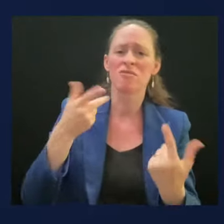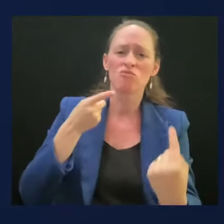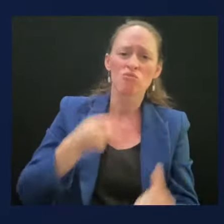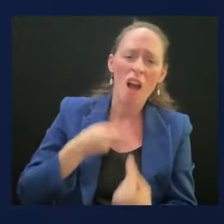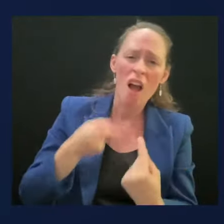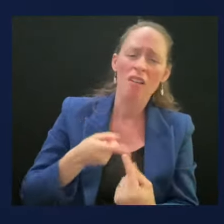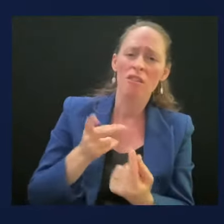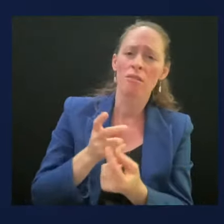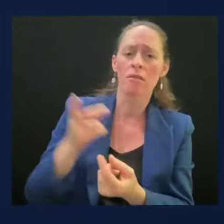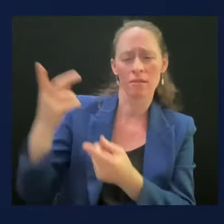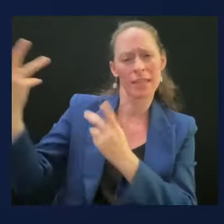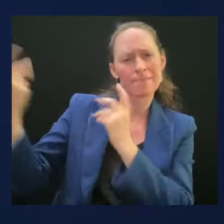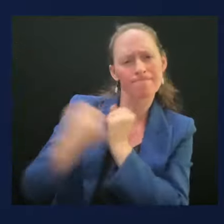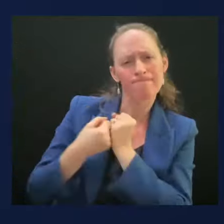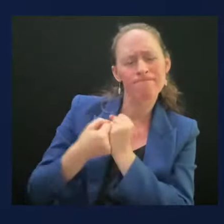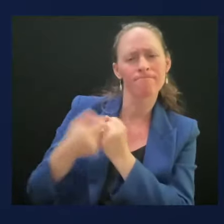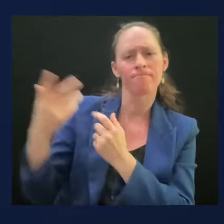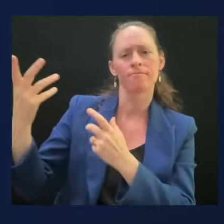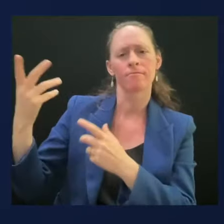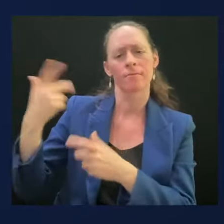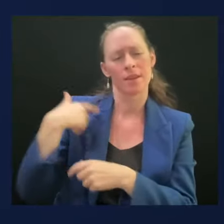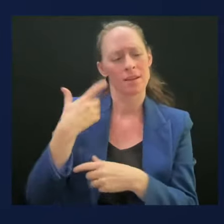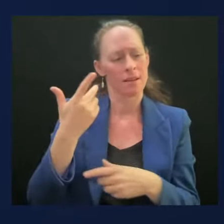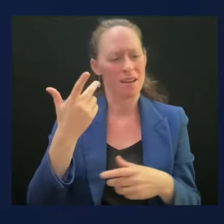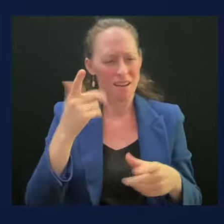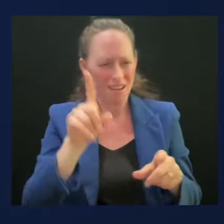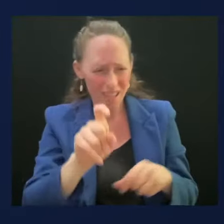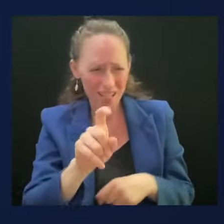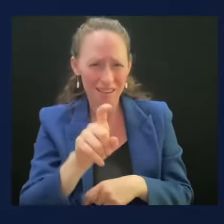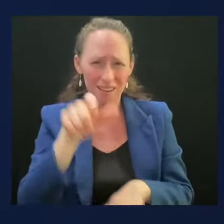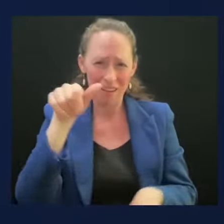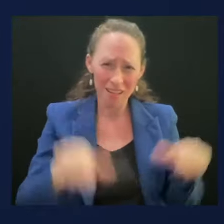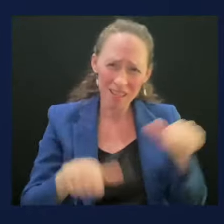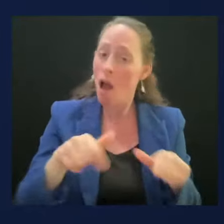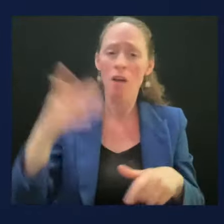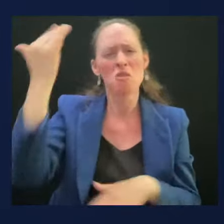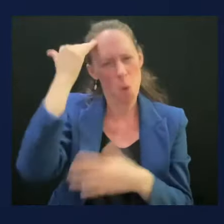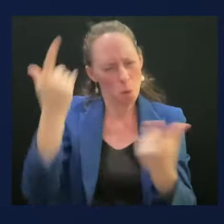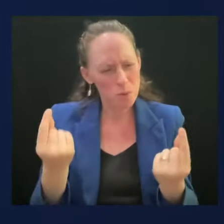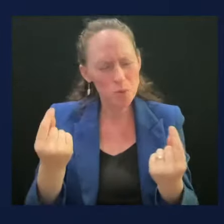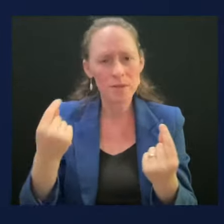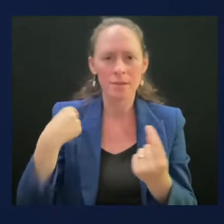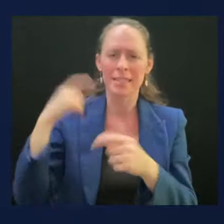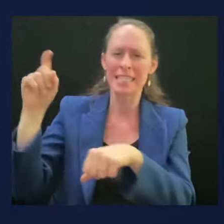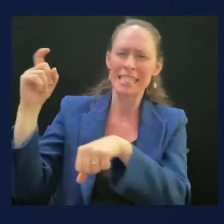God stir us. Awaken us. Help us to walk by faith and give you glory.